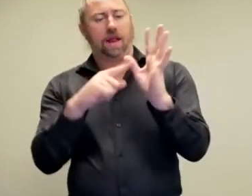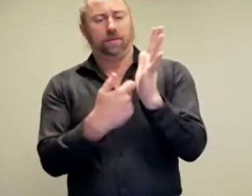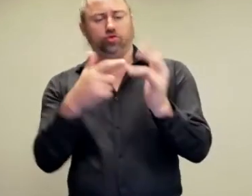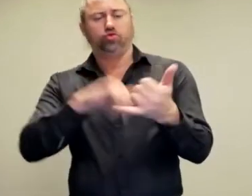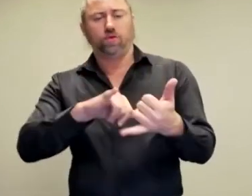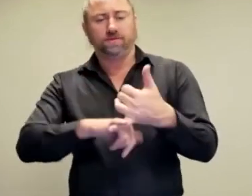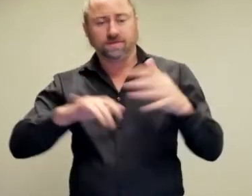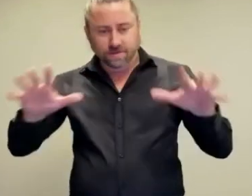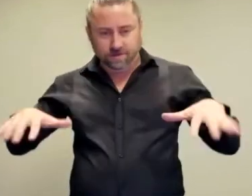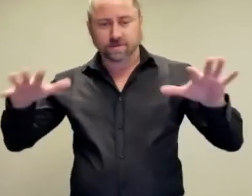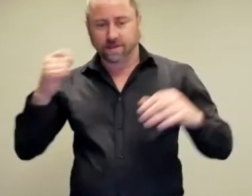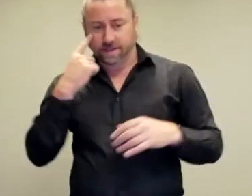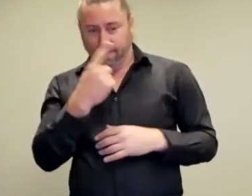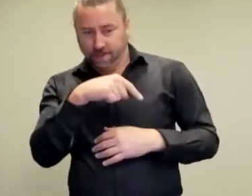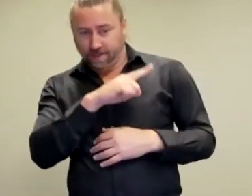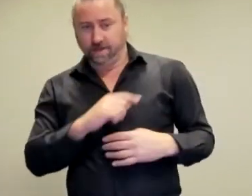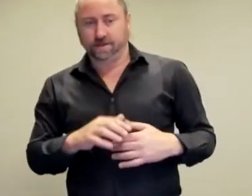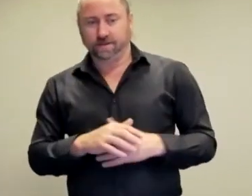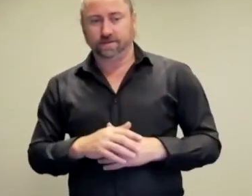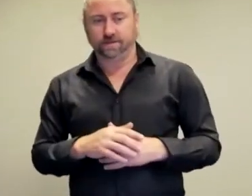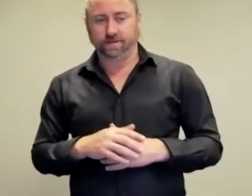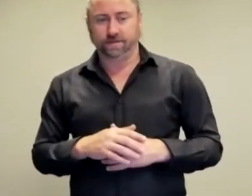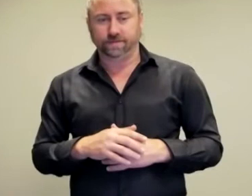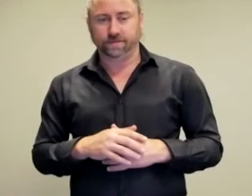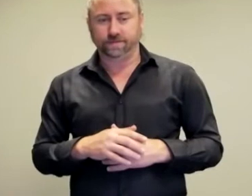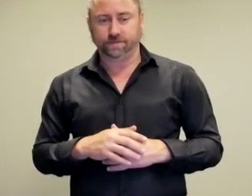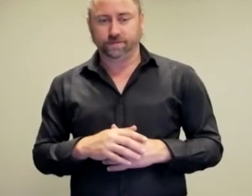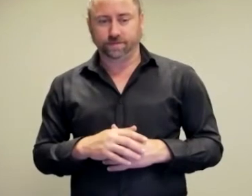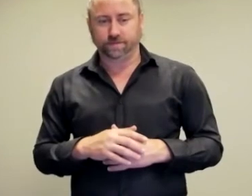Here you can see the transforming portrait of a person